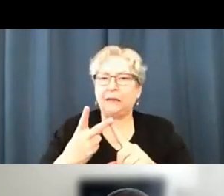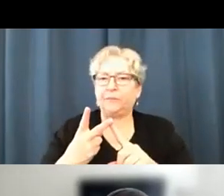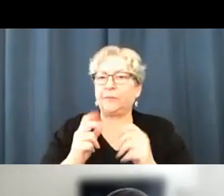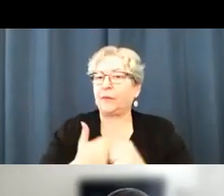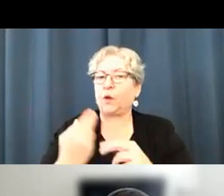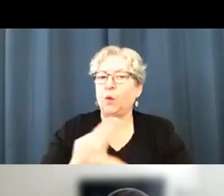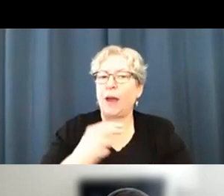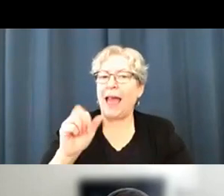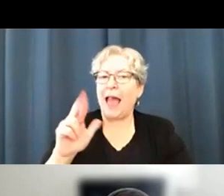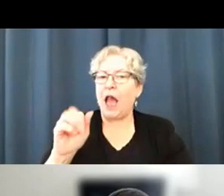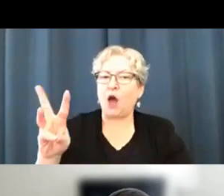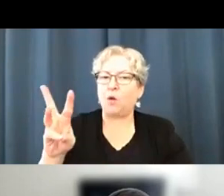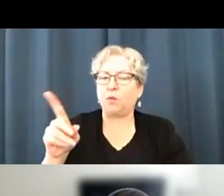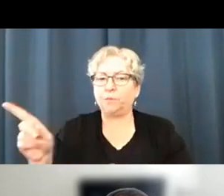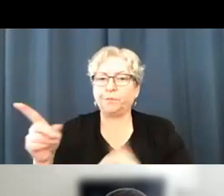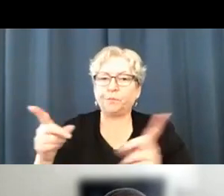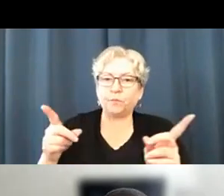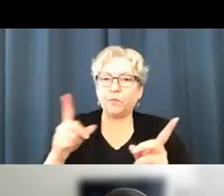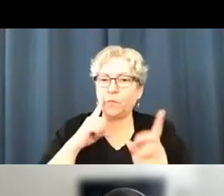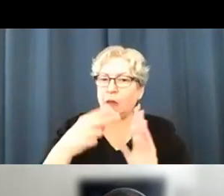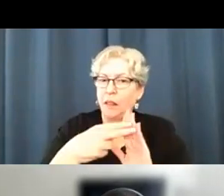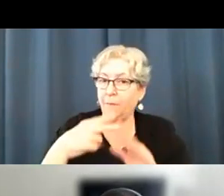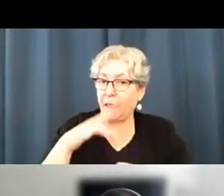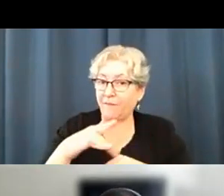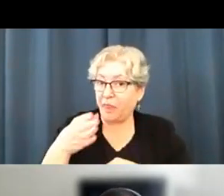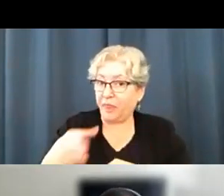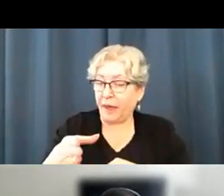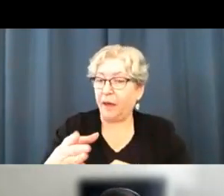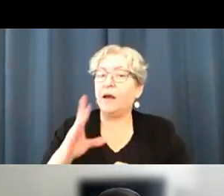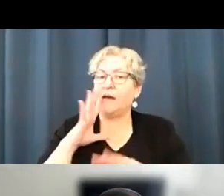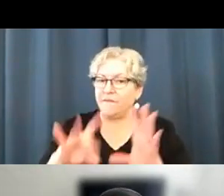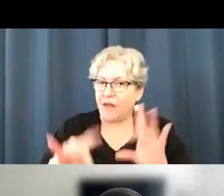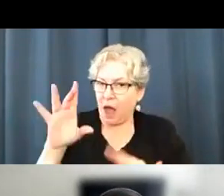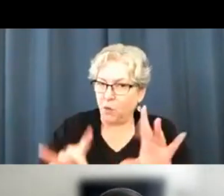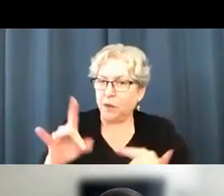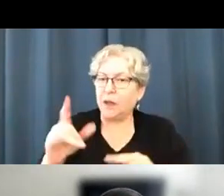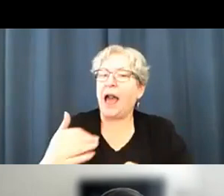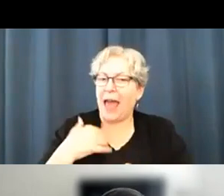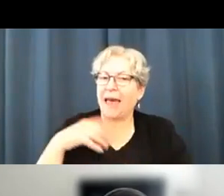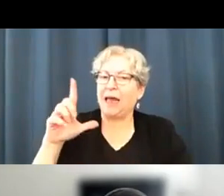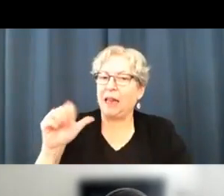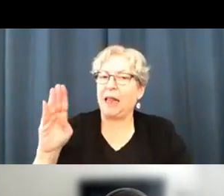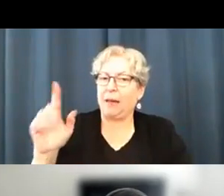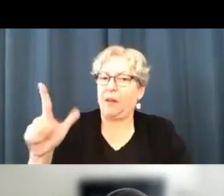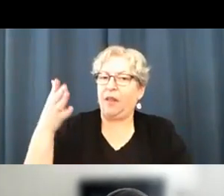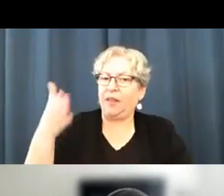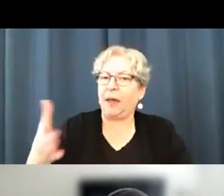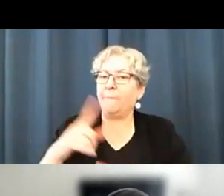to see if they were the label available. So, I found out that there was a label present, but it wasn't associated